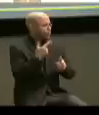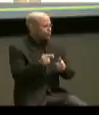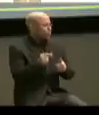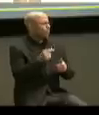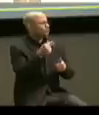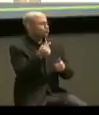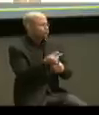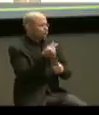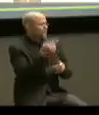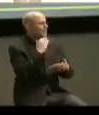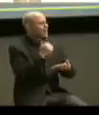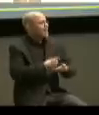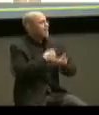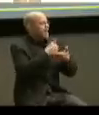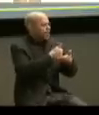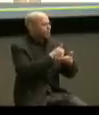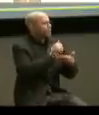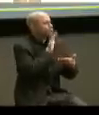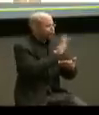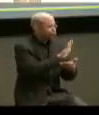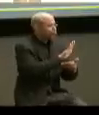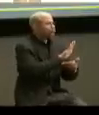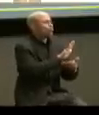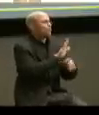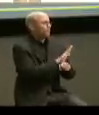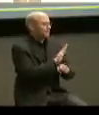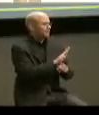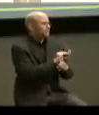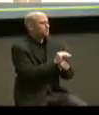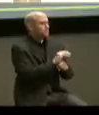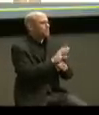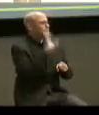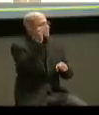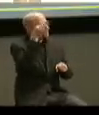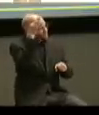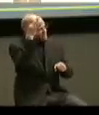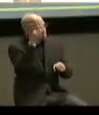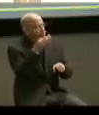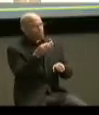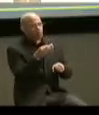LINE. THIS IS A WAY OF LOOKING AT HOW WE CAN DO THAT AS A FEDERAL ENTERPRISE.